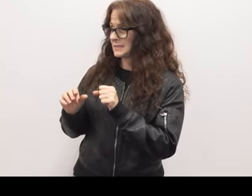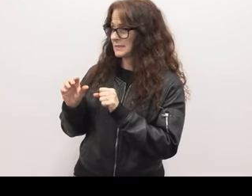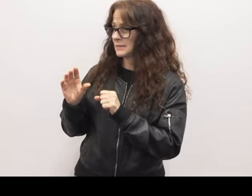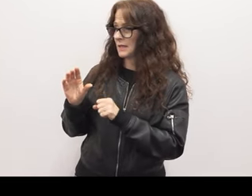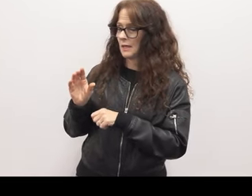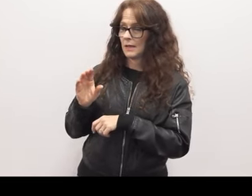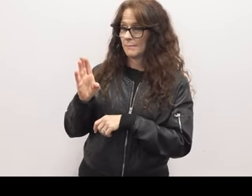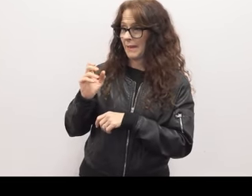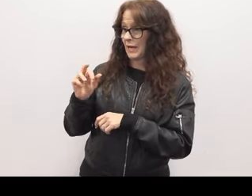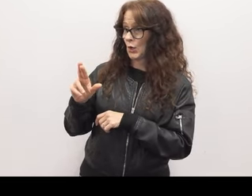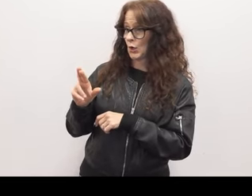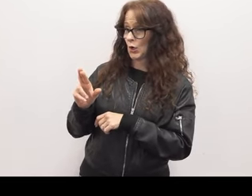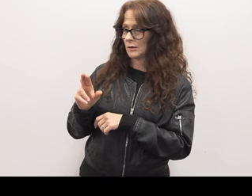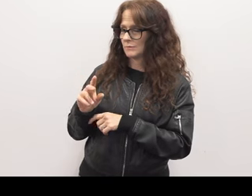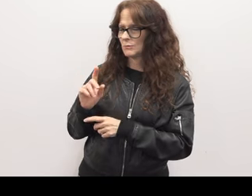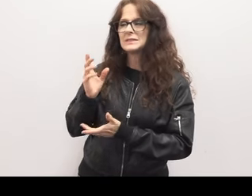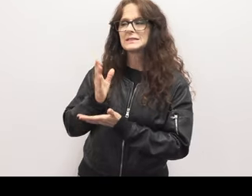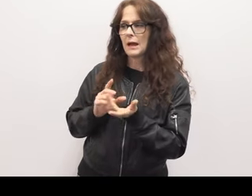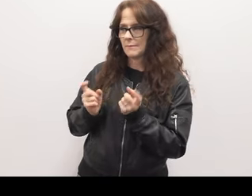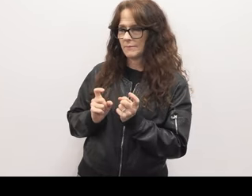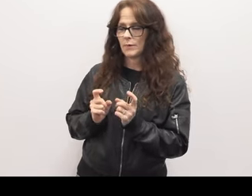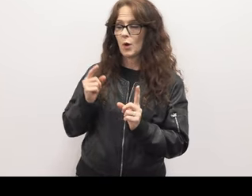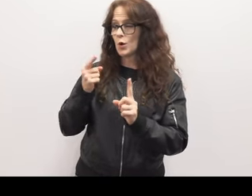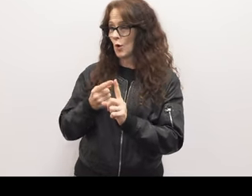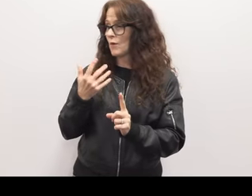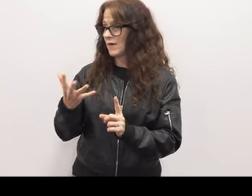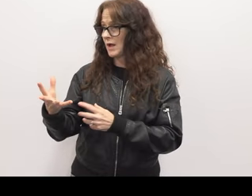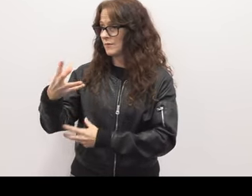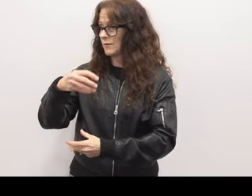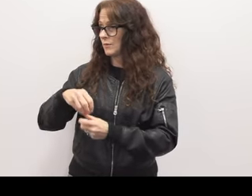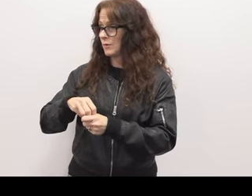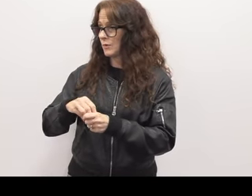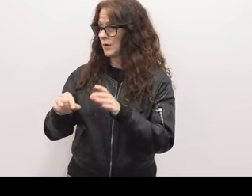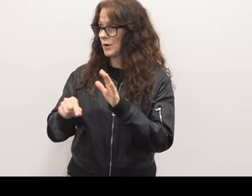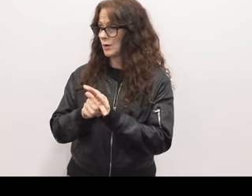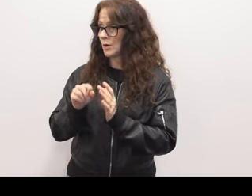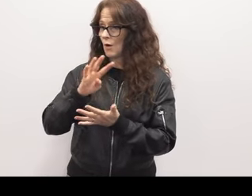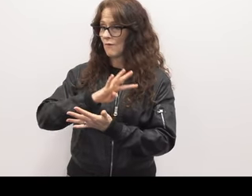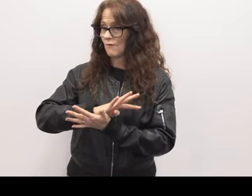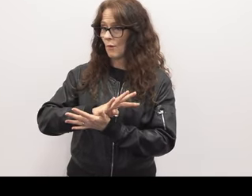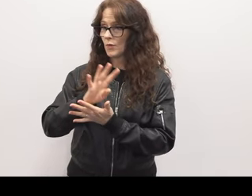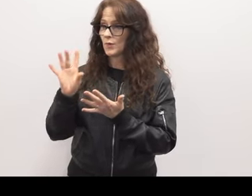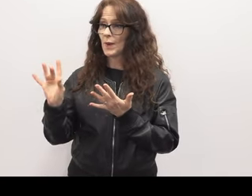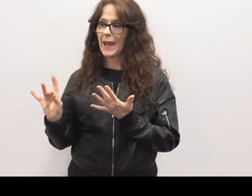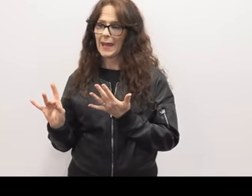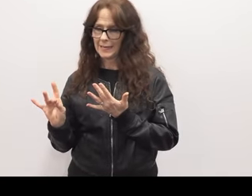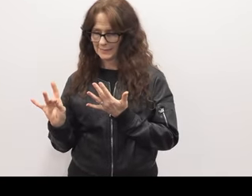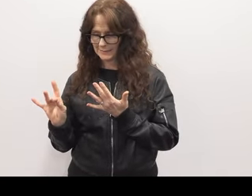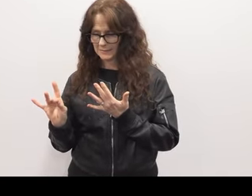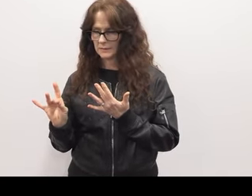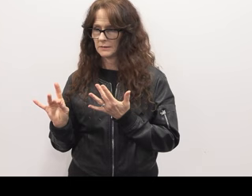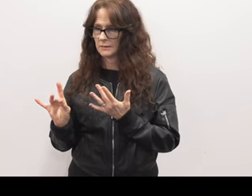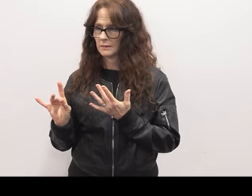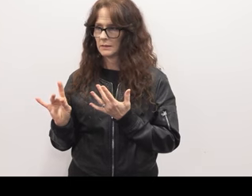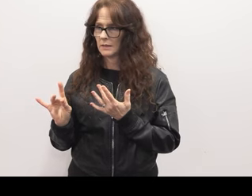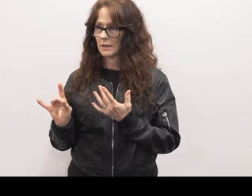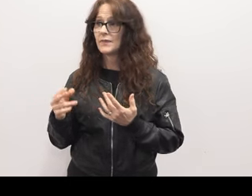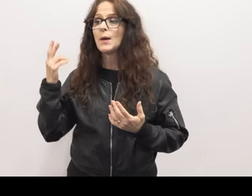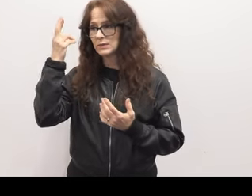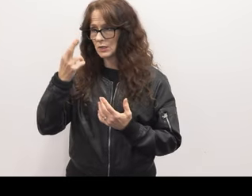So currently goal five is inclusive of grades four through eight. And that was intentional coming from all